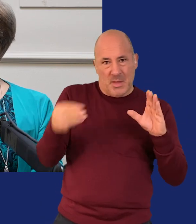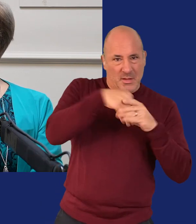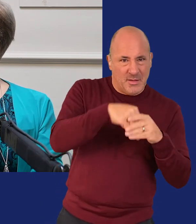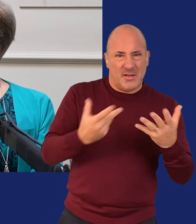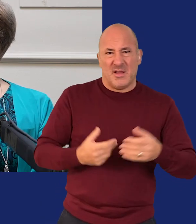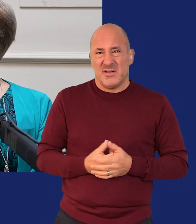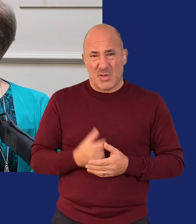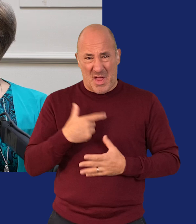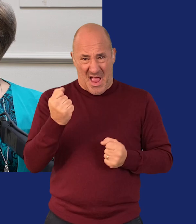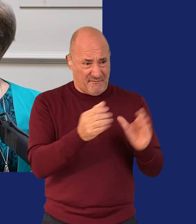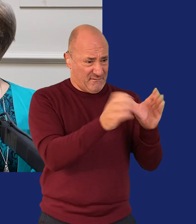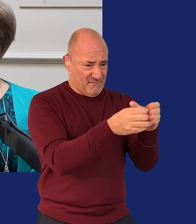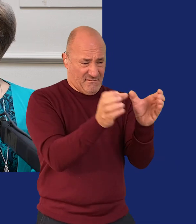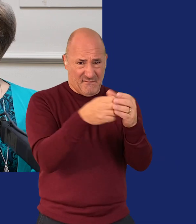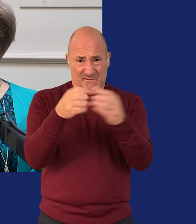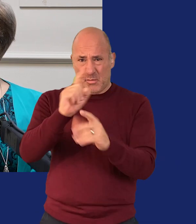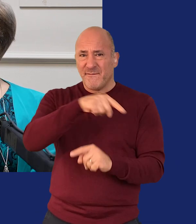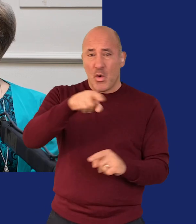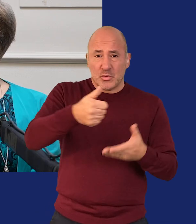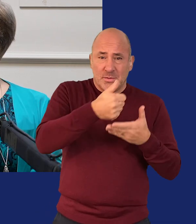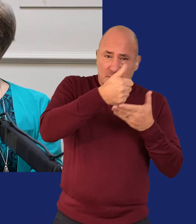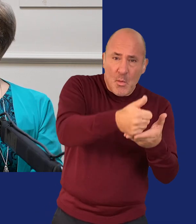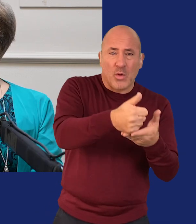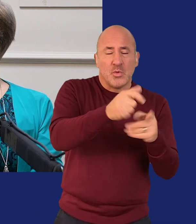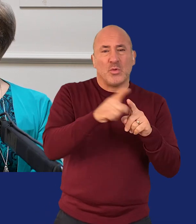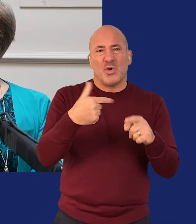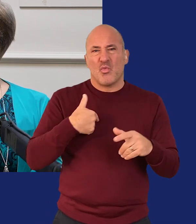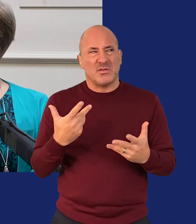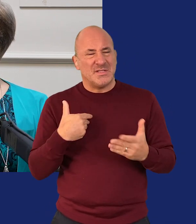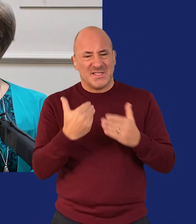And they are there to really create support and, you know, peer-to-peer